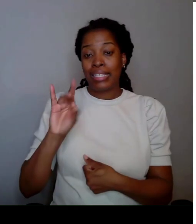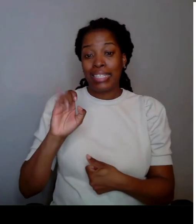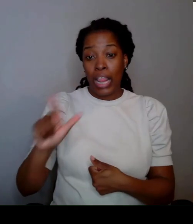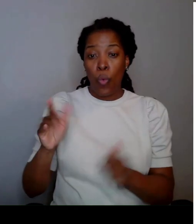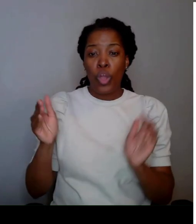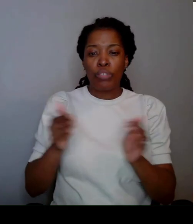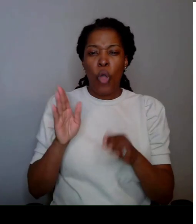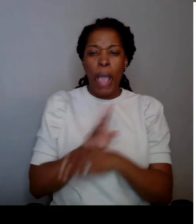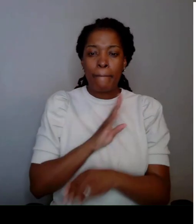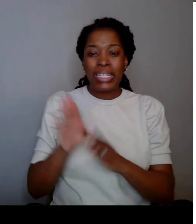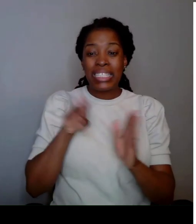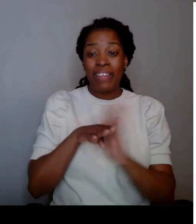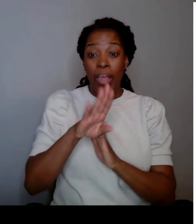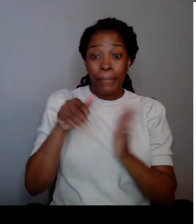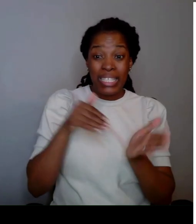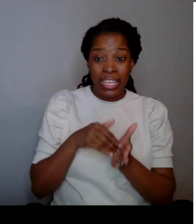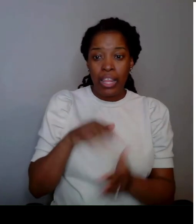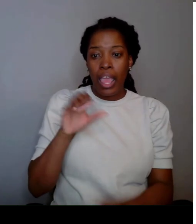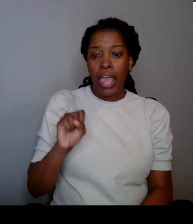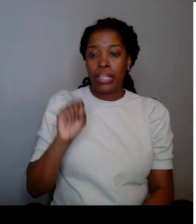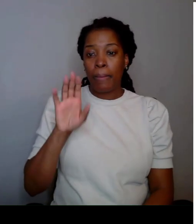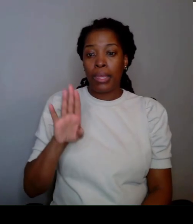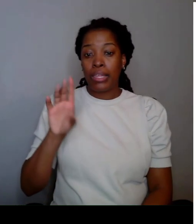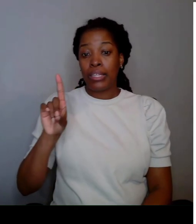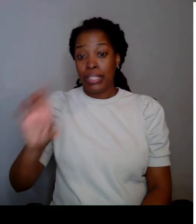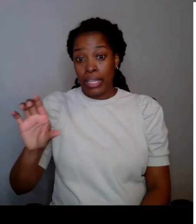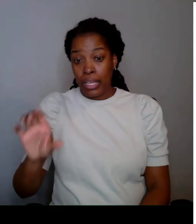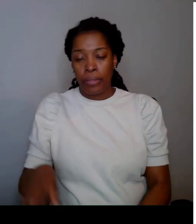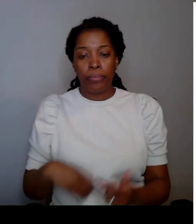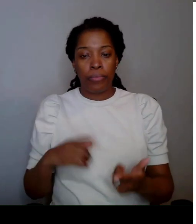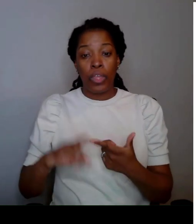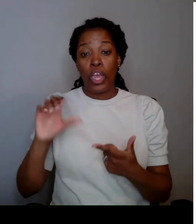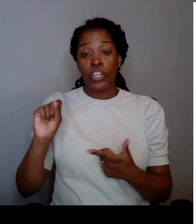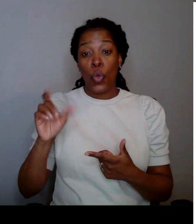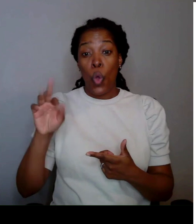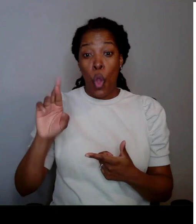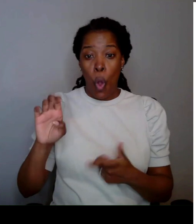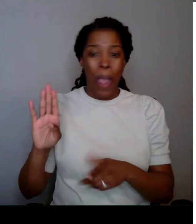business mentoring through the US Small Business Administration on Demand